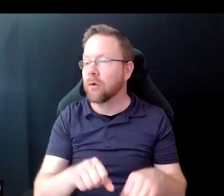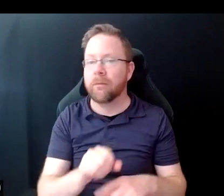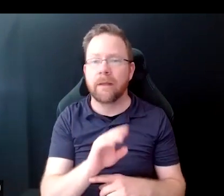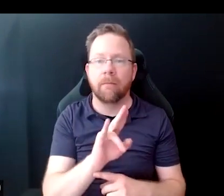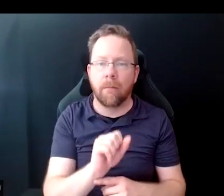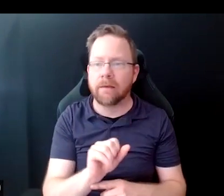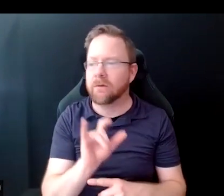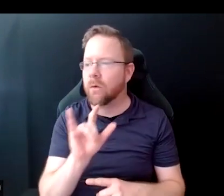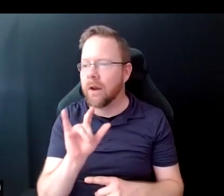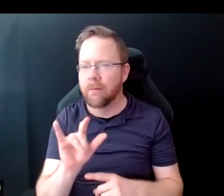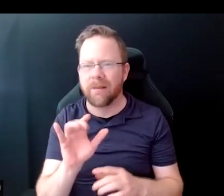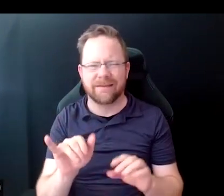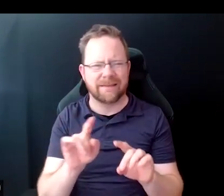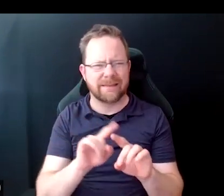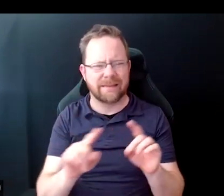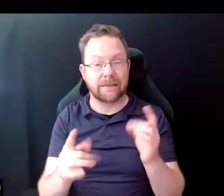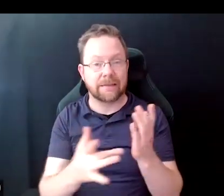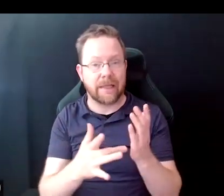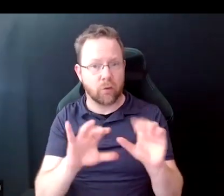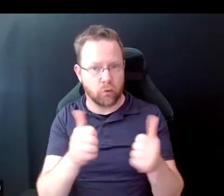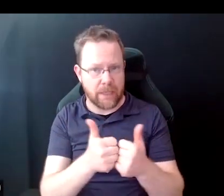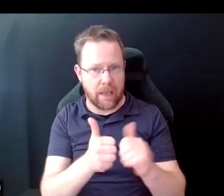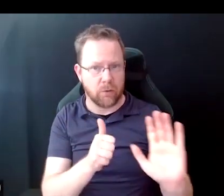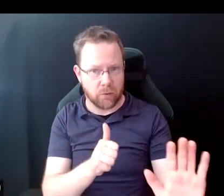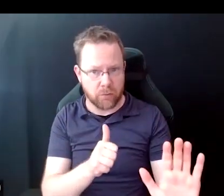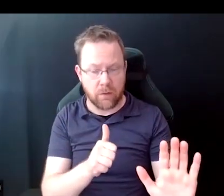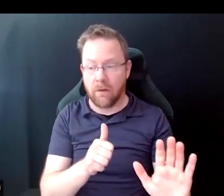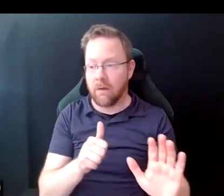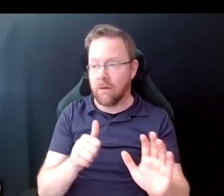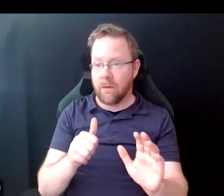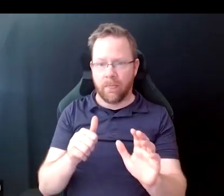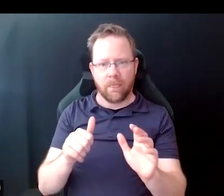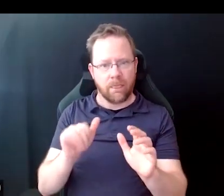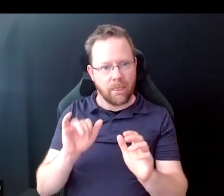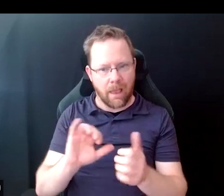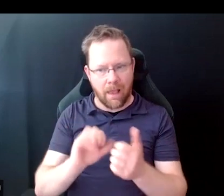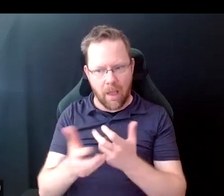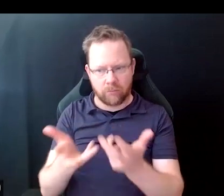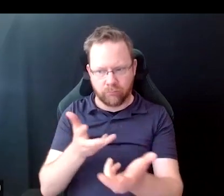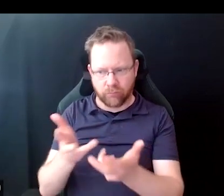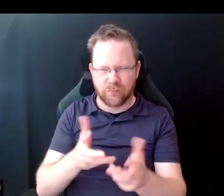airplane, which is a different technical and interpersonal problem than evacuating a capsule.